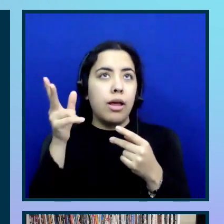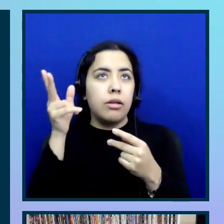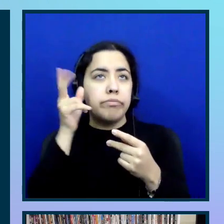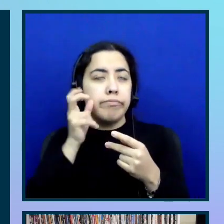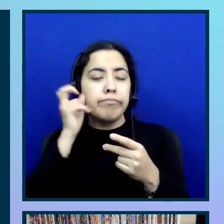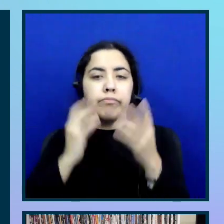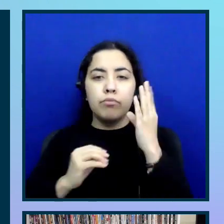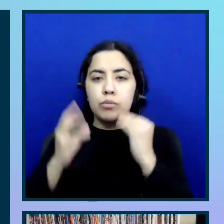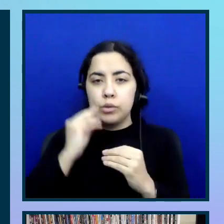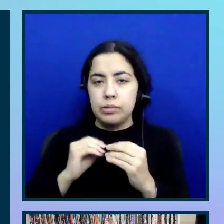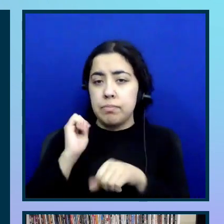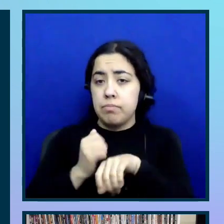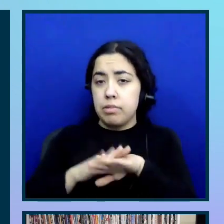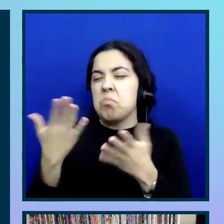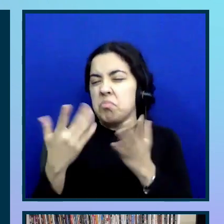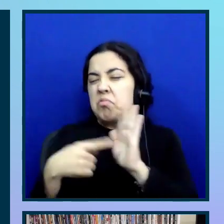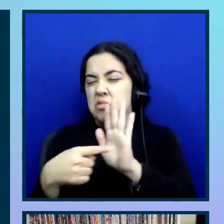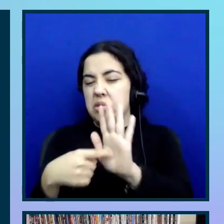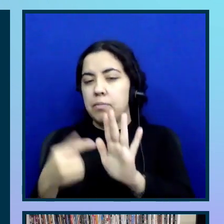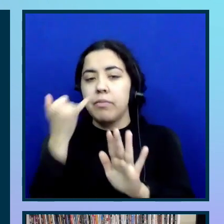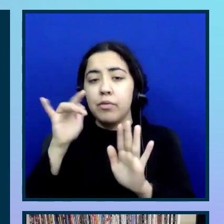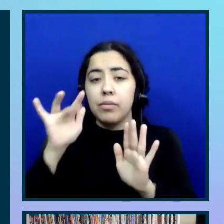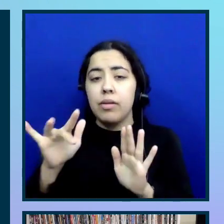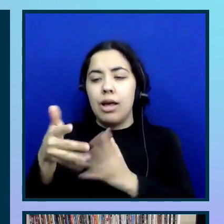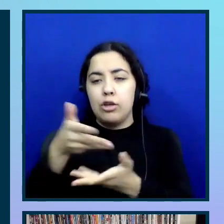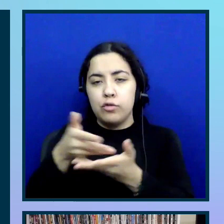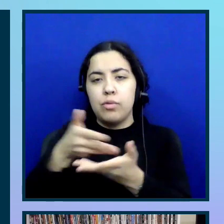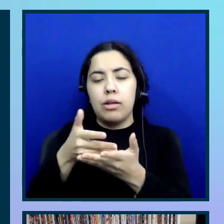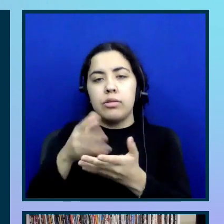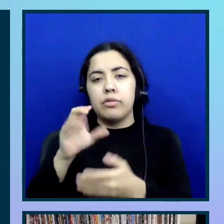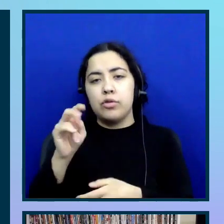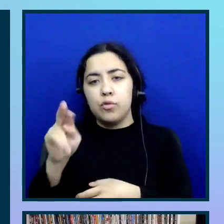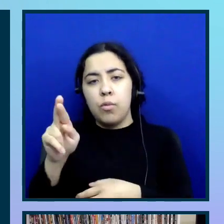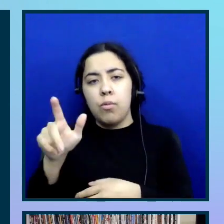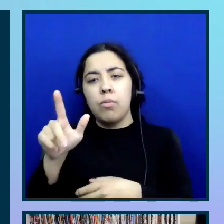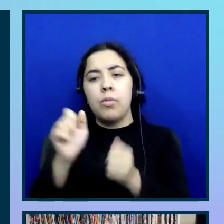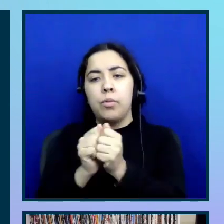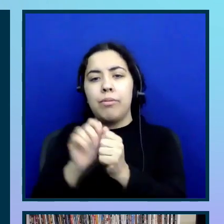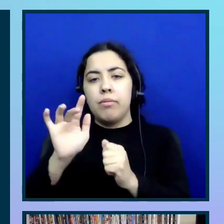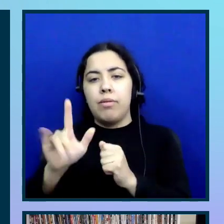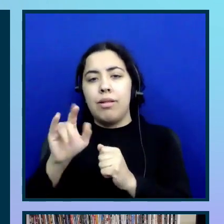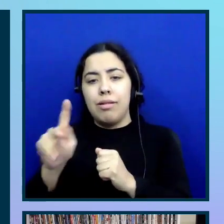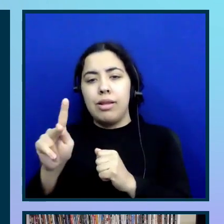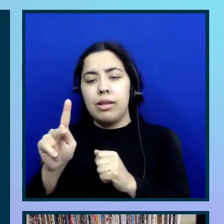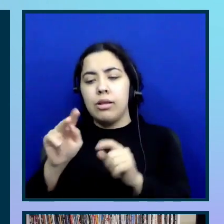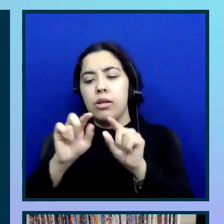For example, clicking an interactive control with a link role, and the name, read more about knitting